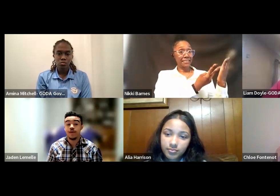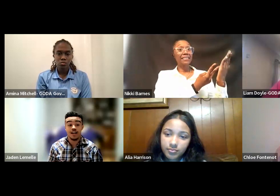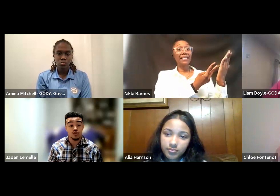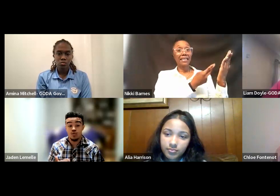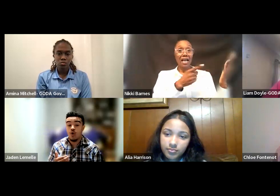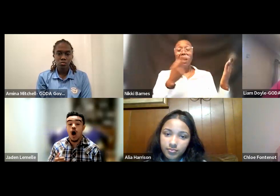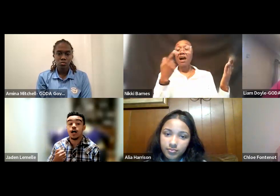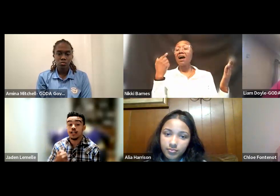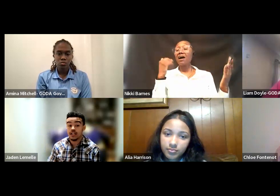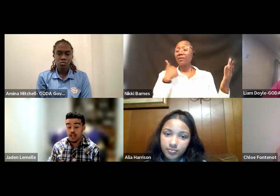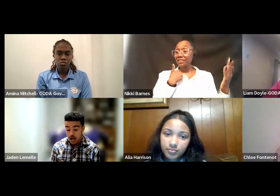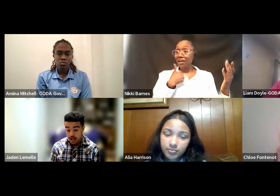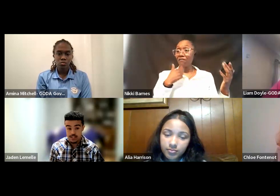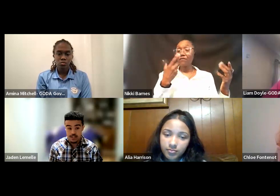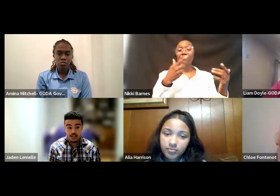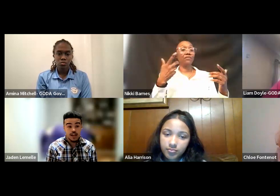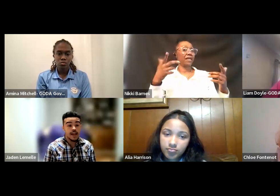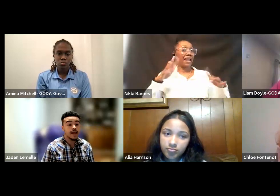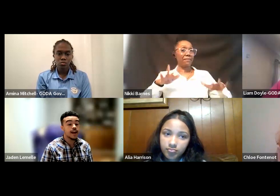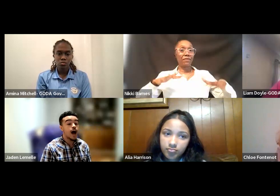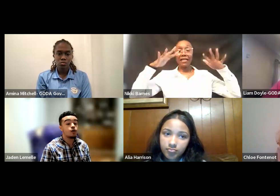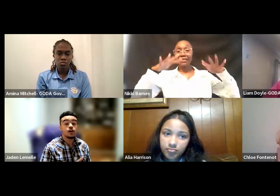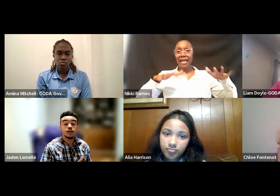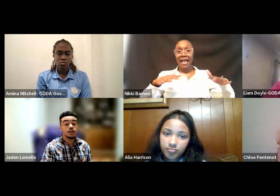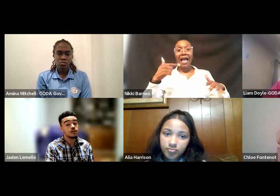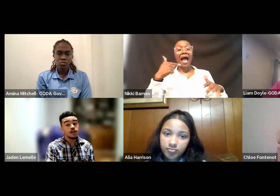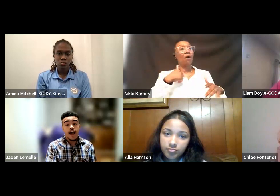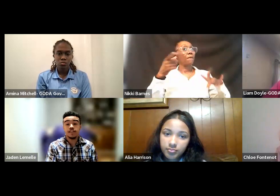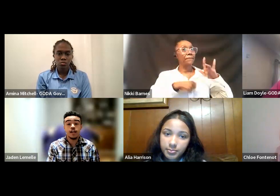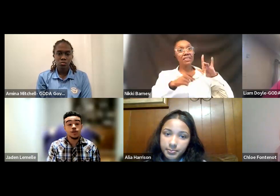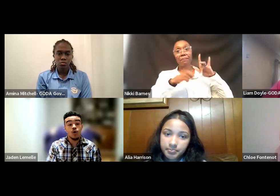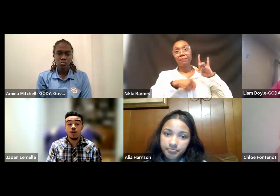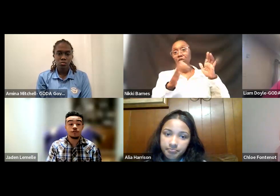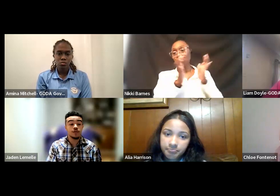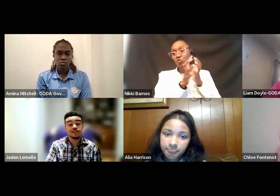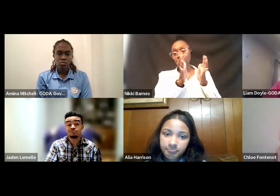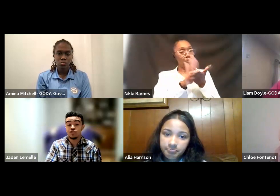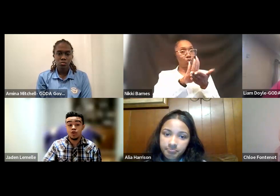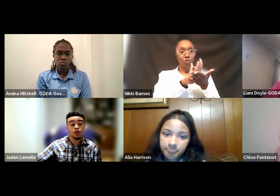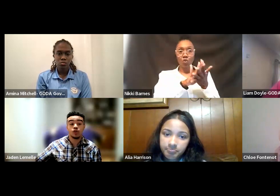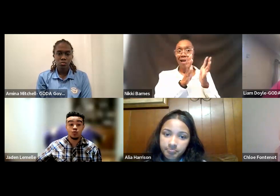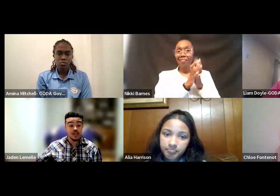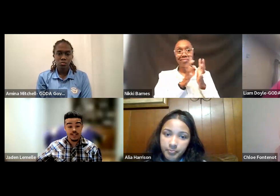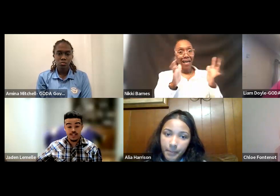I used to be out of school a lot. And I would have to catch up on work for like 2 or 3 weeks.